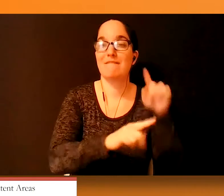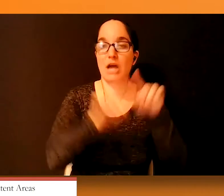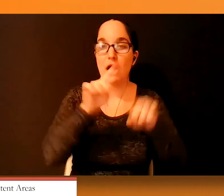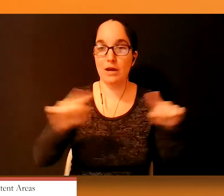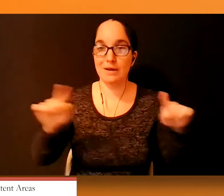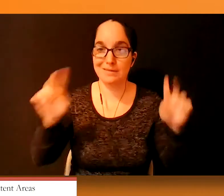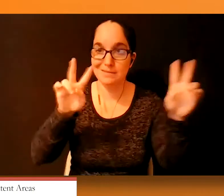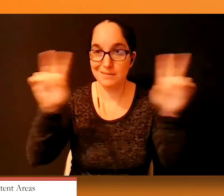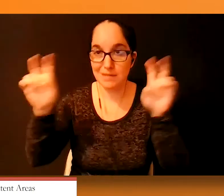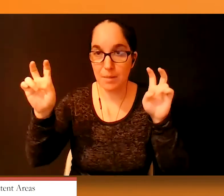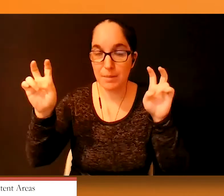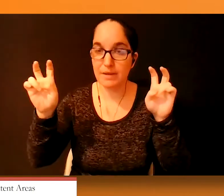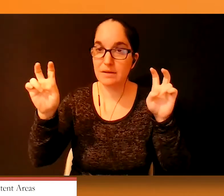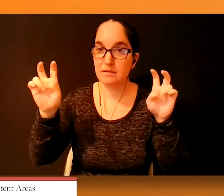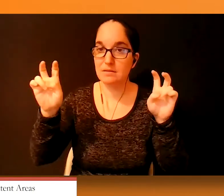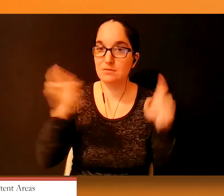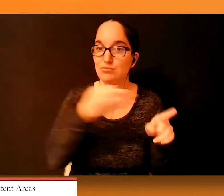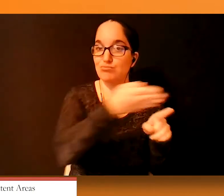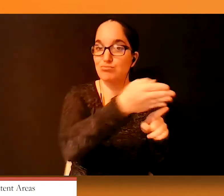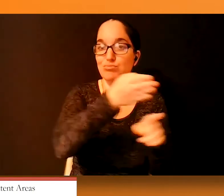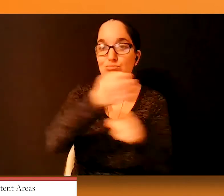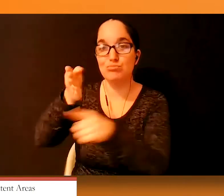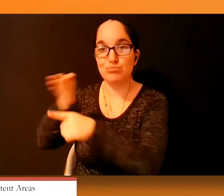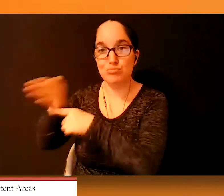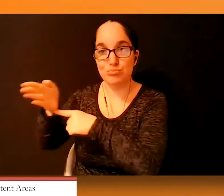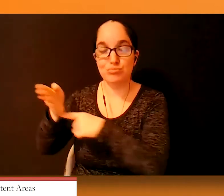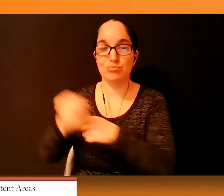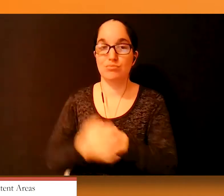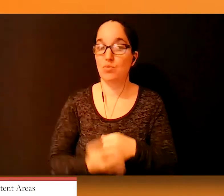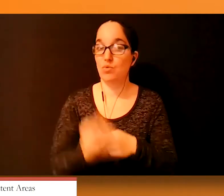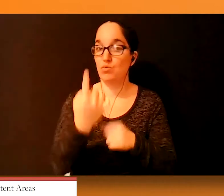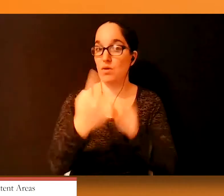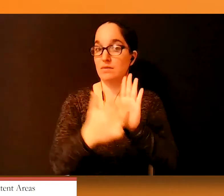to learn things in different disciplines. And--for example, one of the strategies